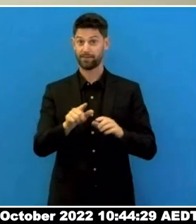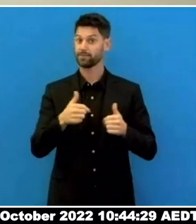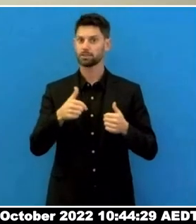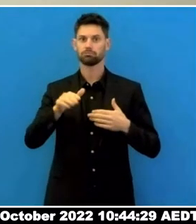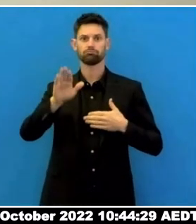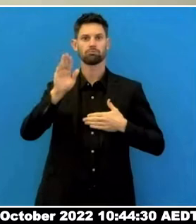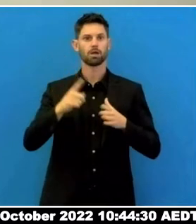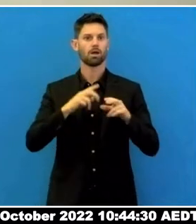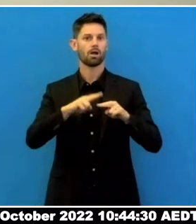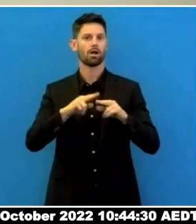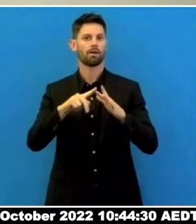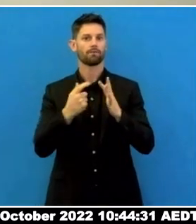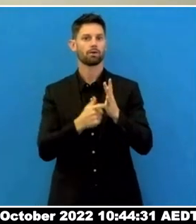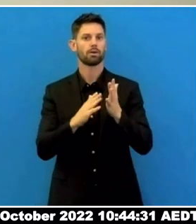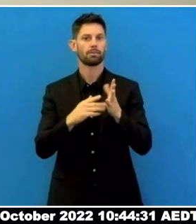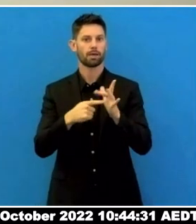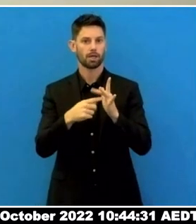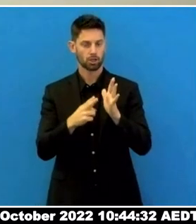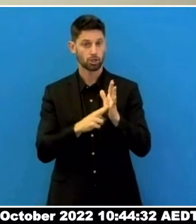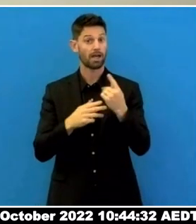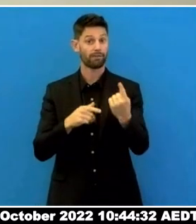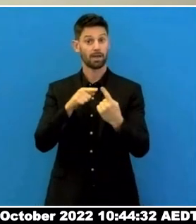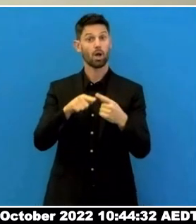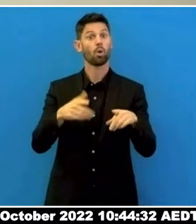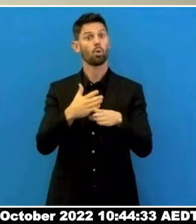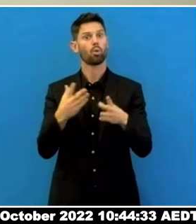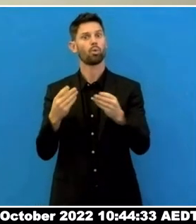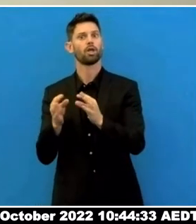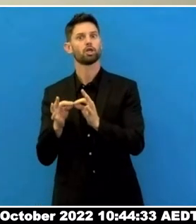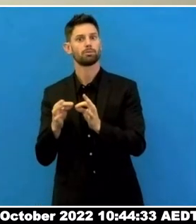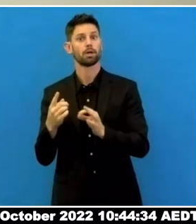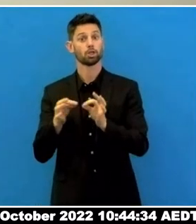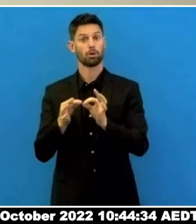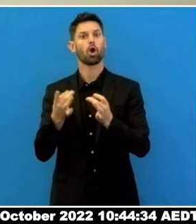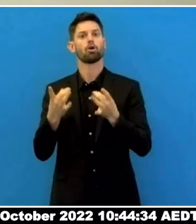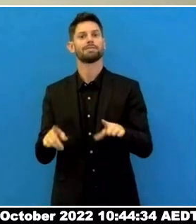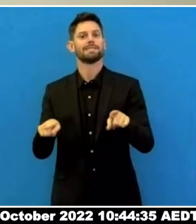He's accompanied by an interpreter, who has also given his affirmation.